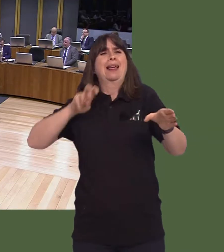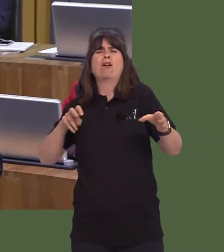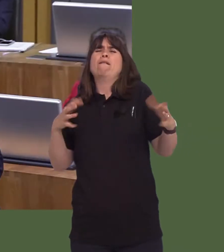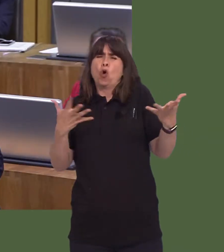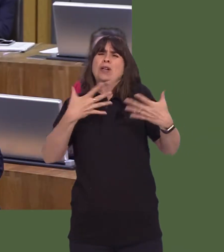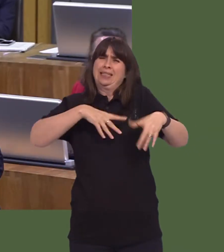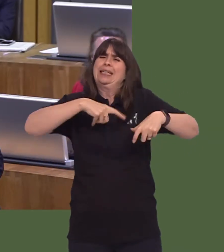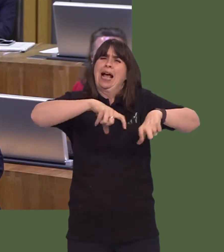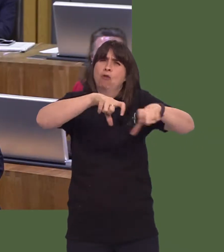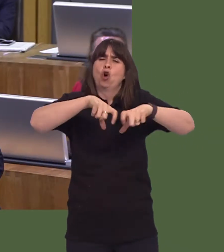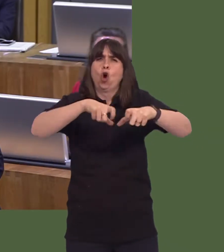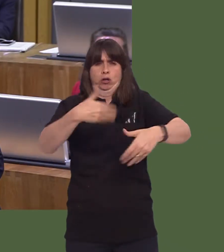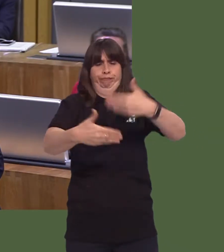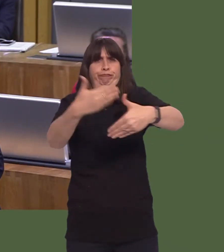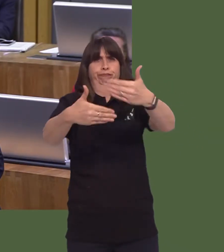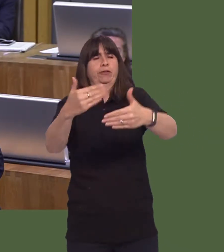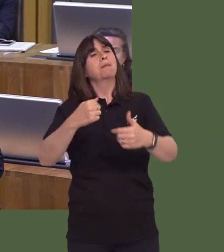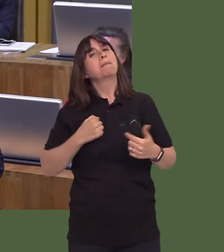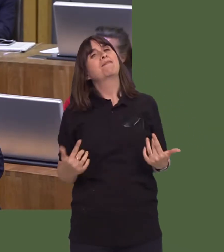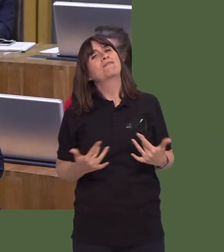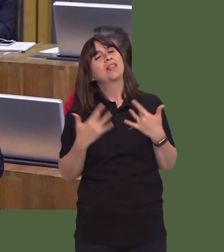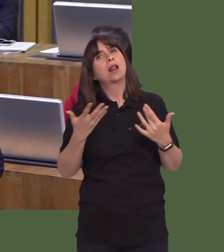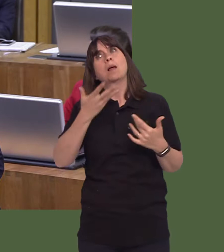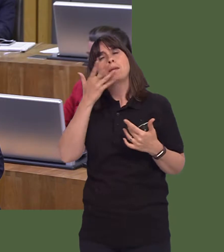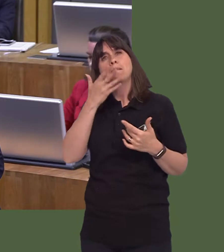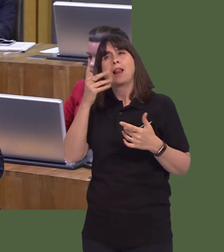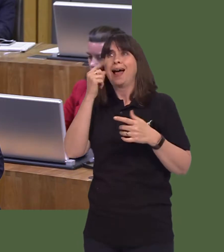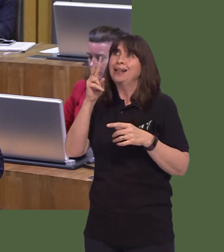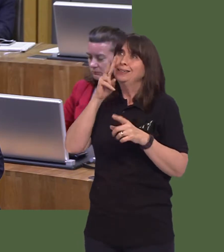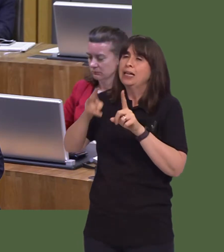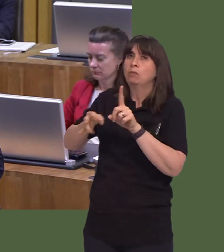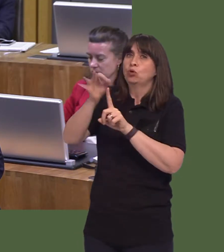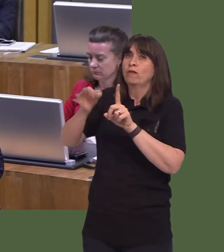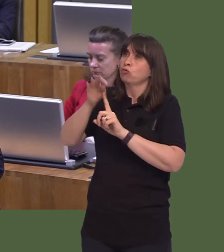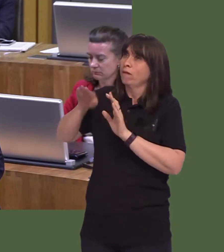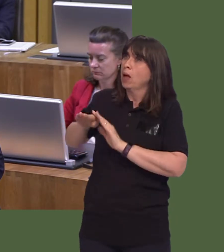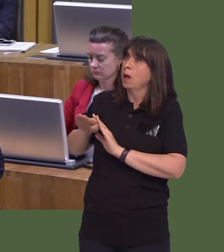But, for me, what's important is that people continue to see a continued improvement in the health service across the north of Wales.